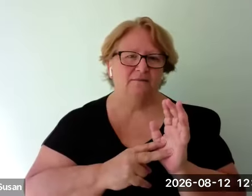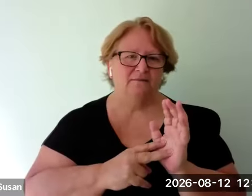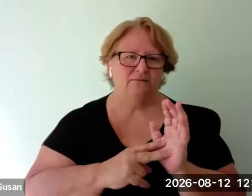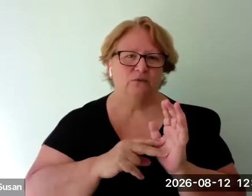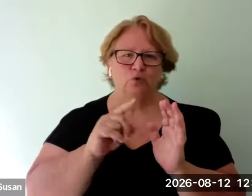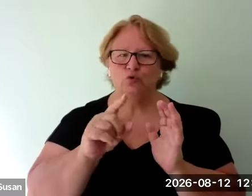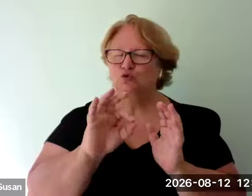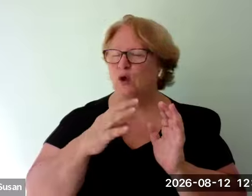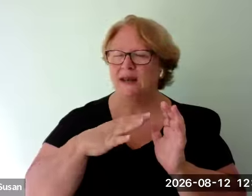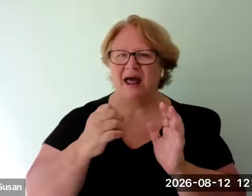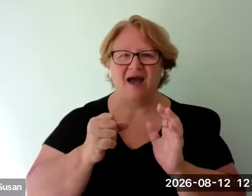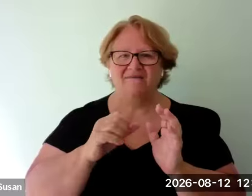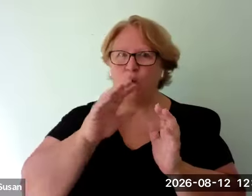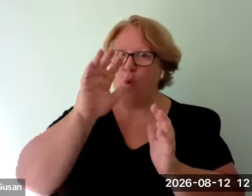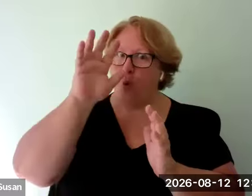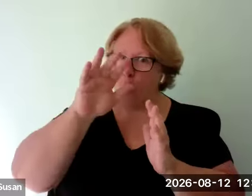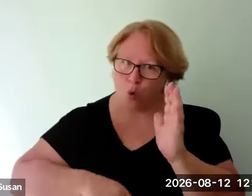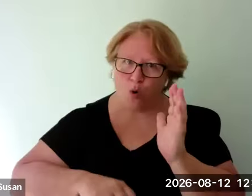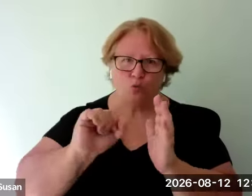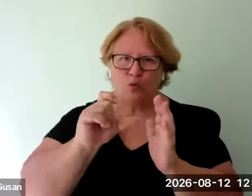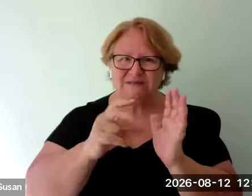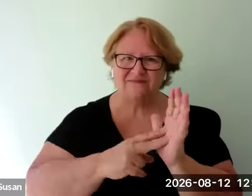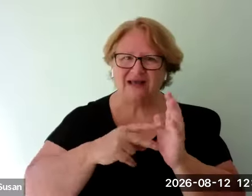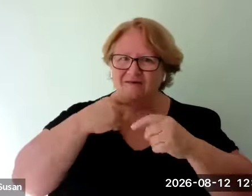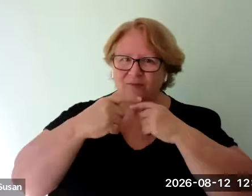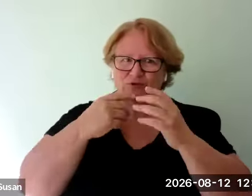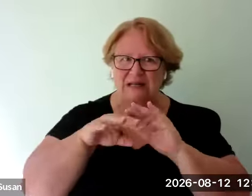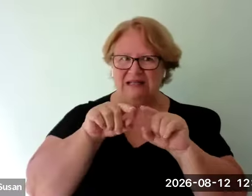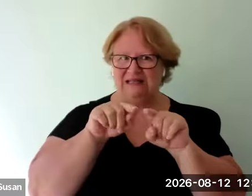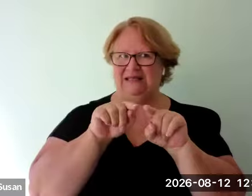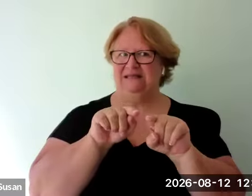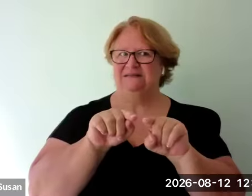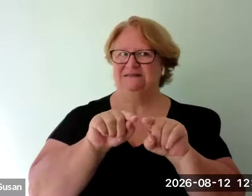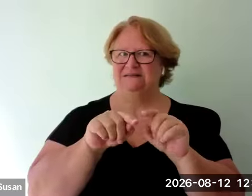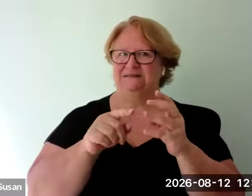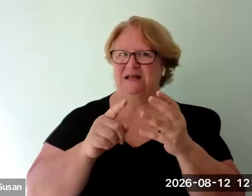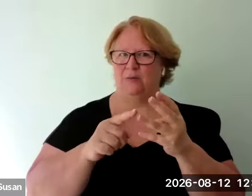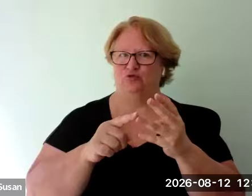is that the application will ask you for a CV. So you do